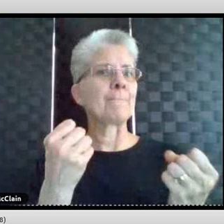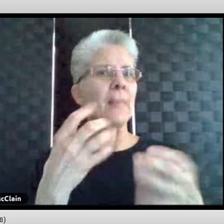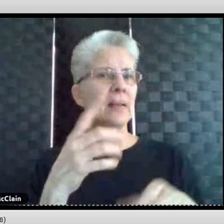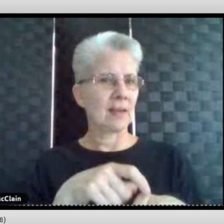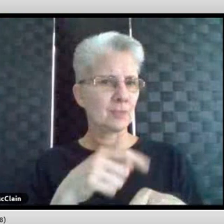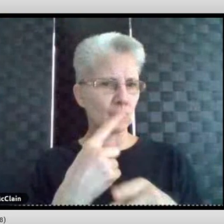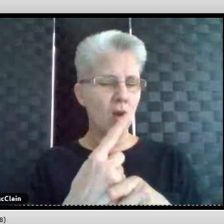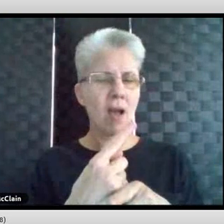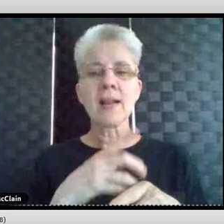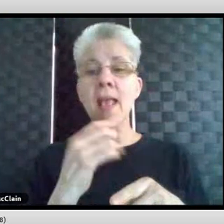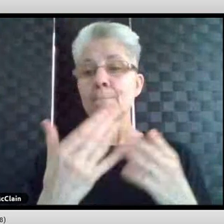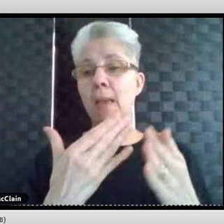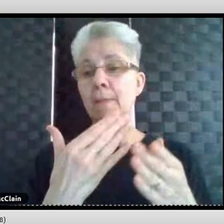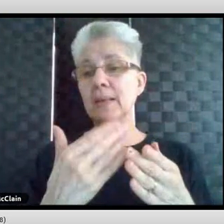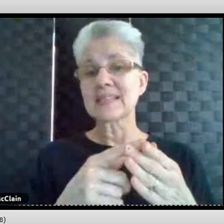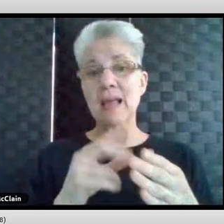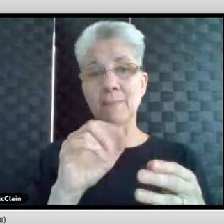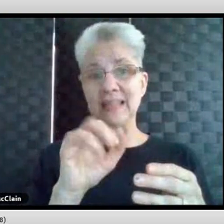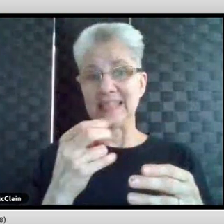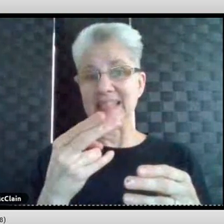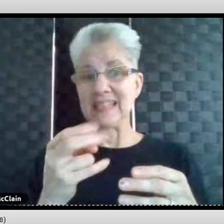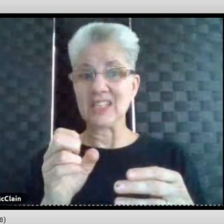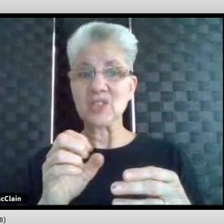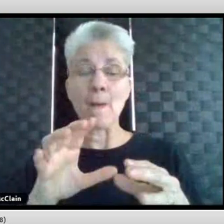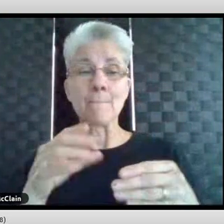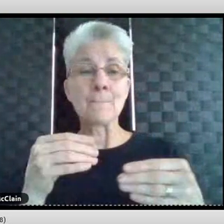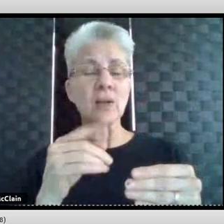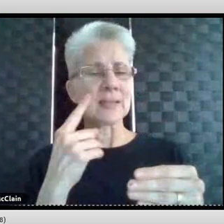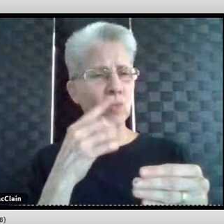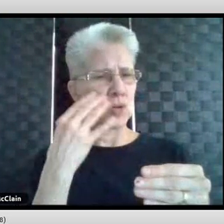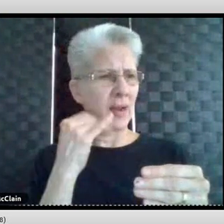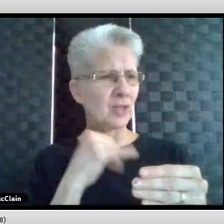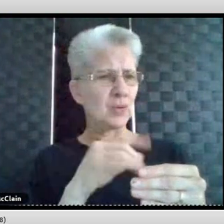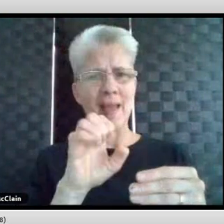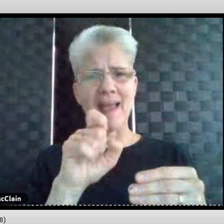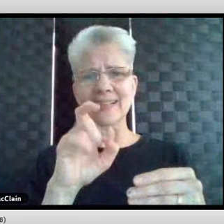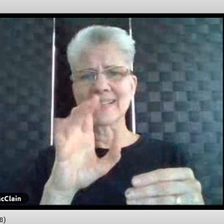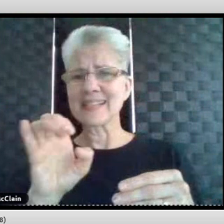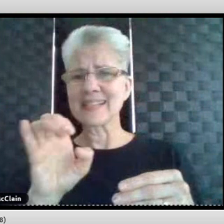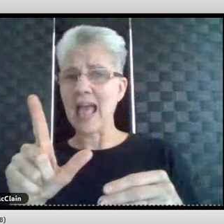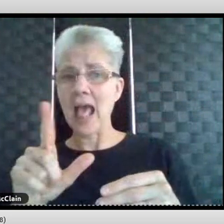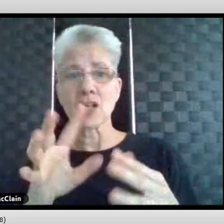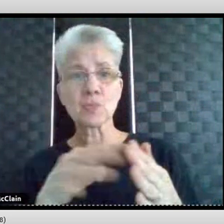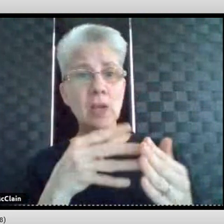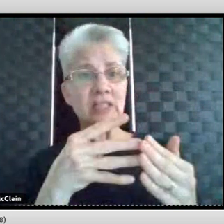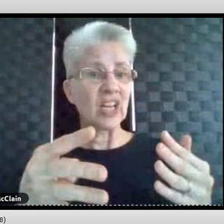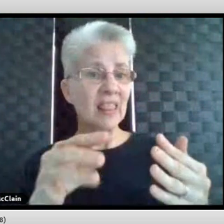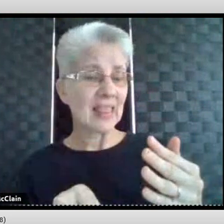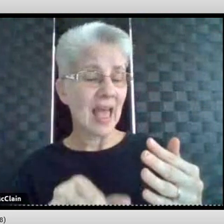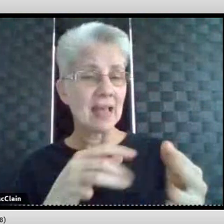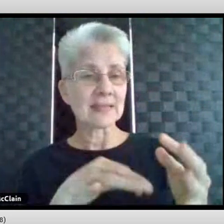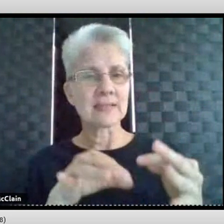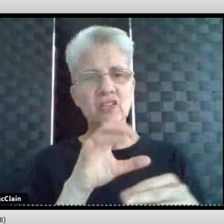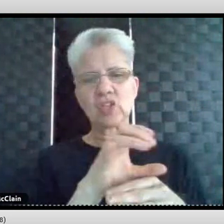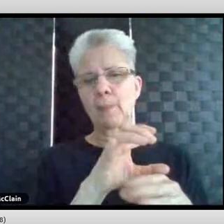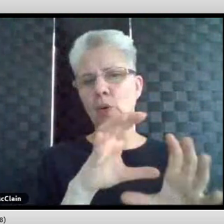and maybe some niche marketing there. Does somebody just need to know how to do an Excel spreadsheet than than just computer classes in general?